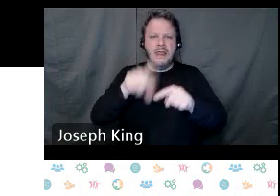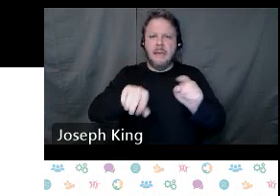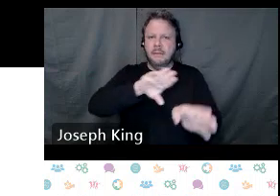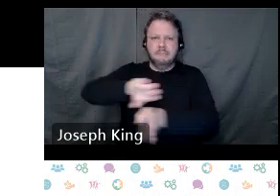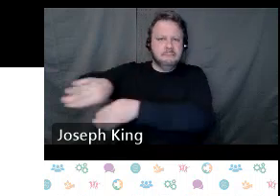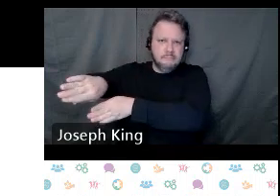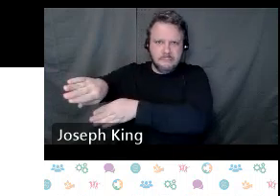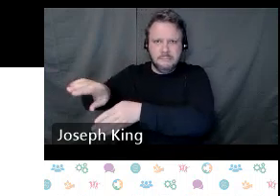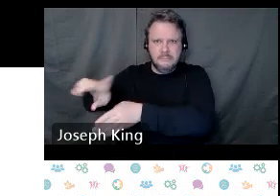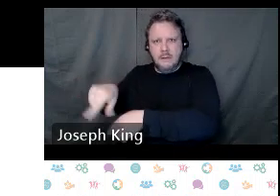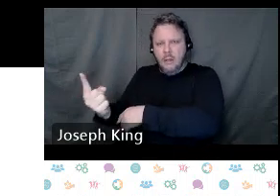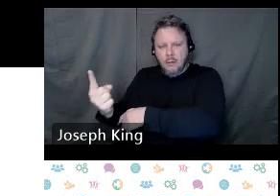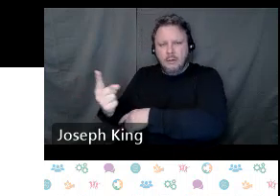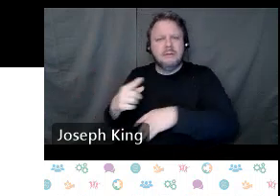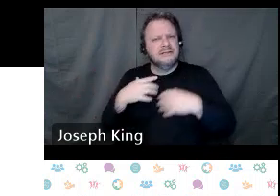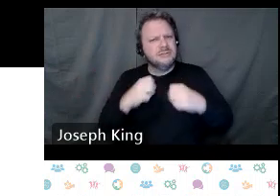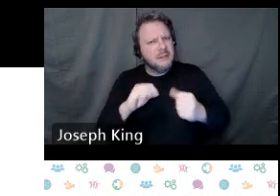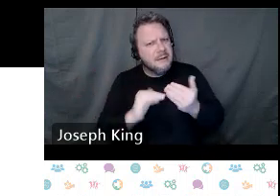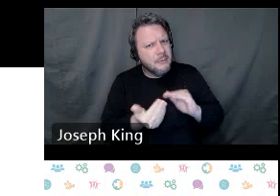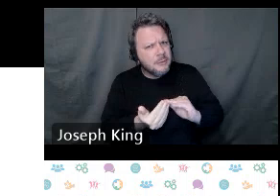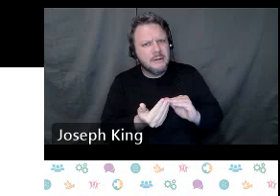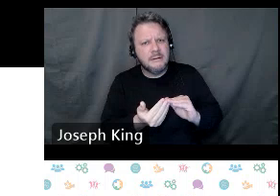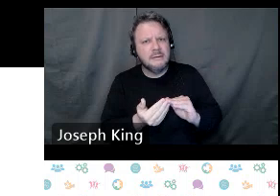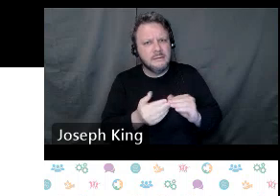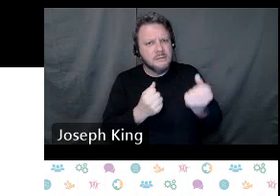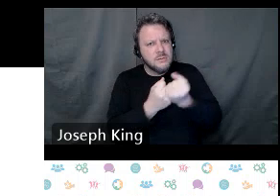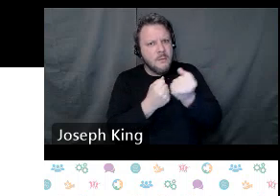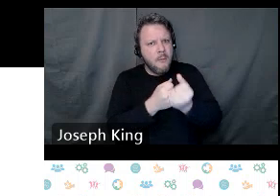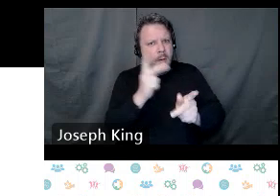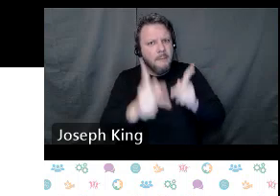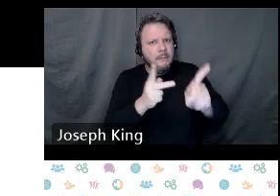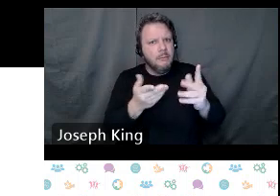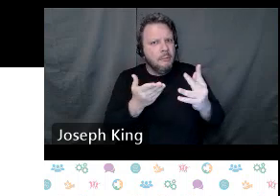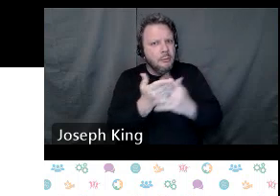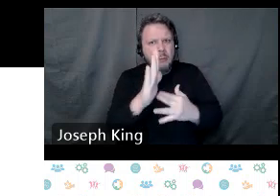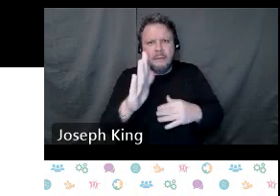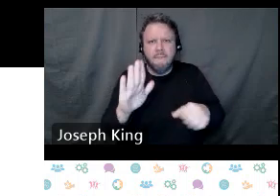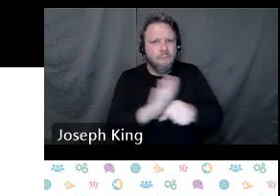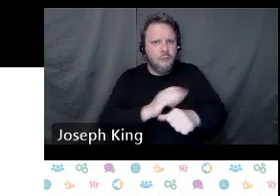Strengthening communities to support people throughout their lives requires